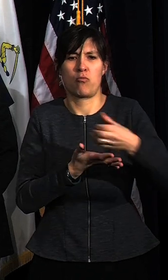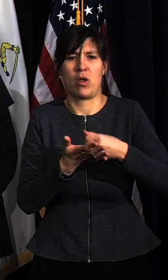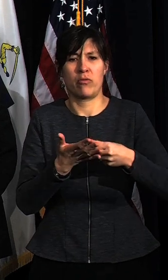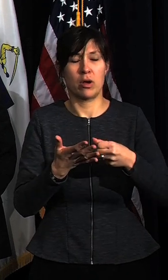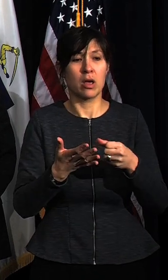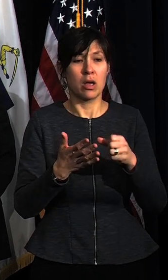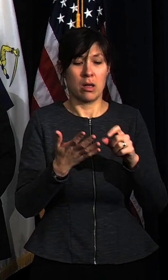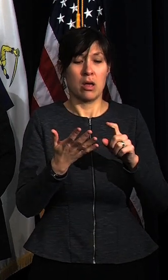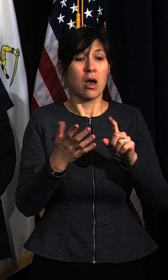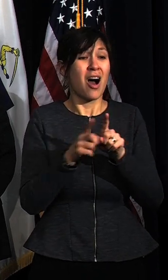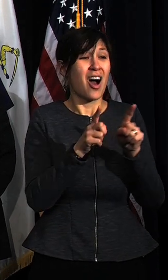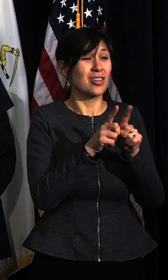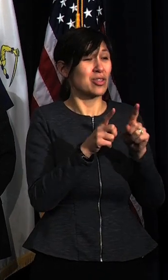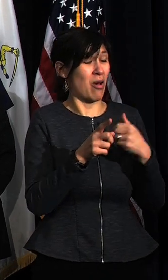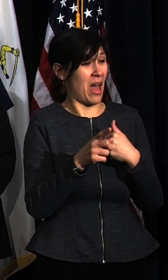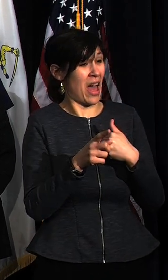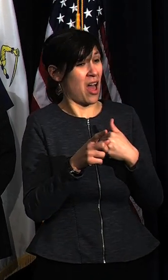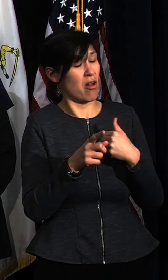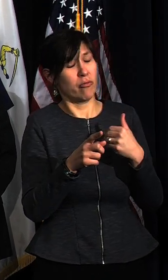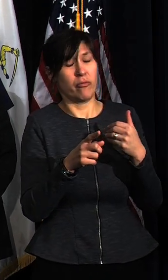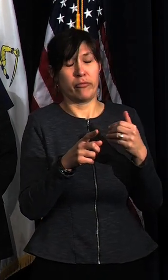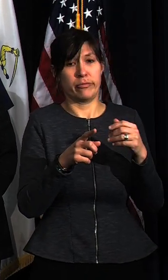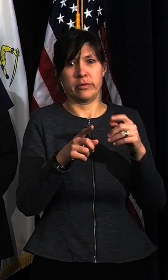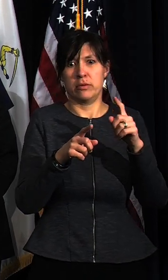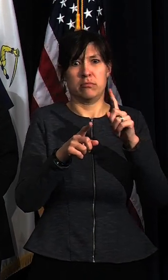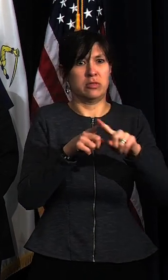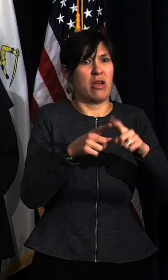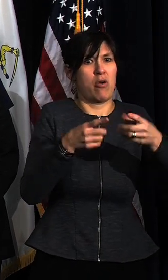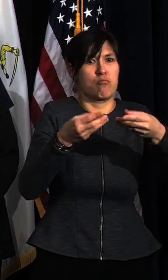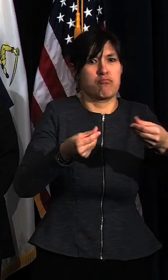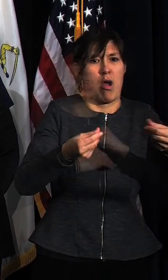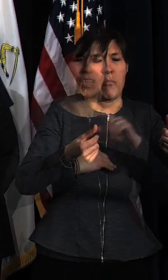lease the enormous portfolio of T-owned property.